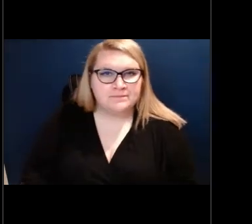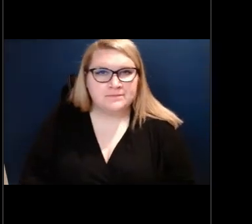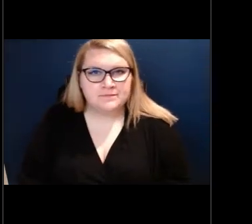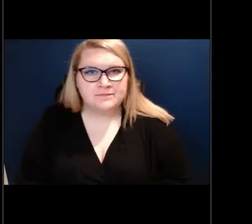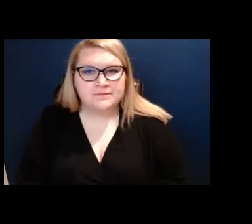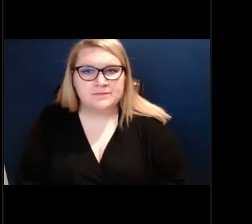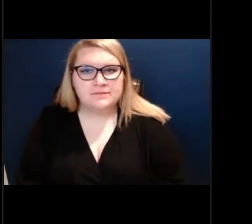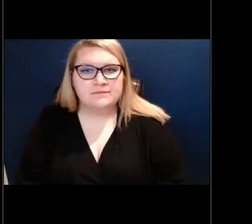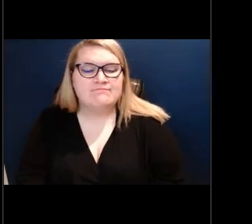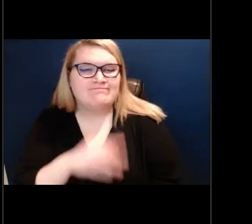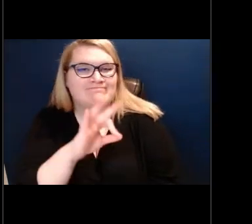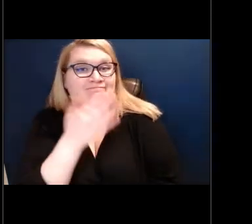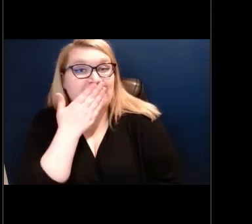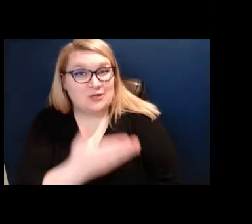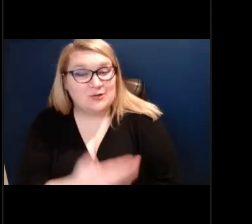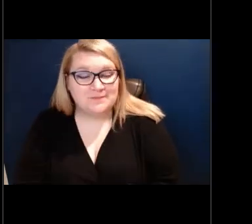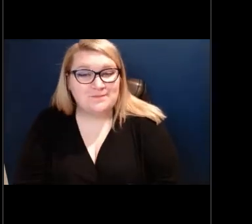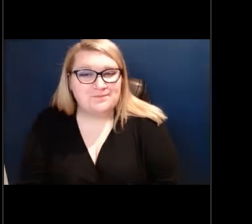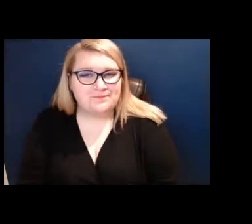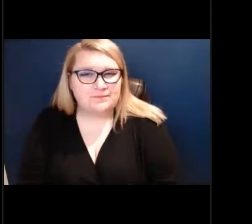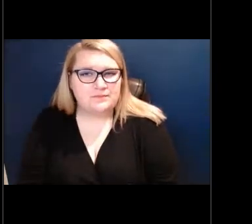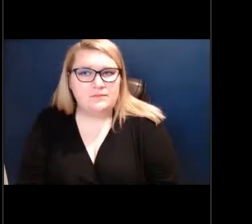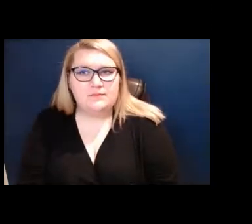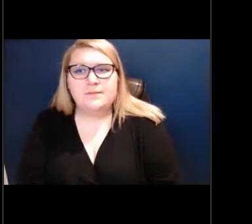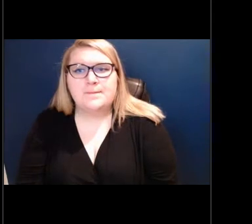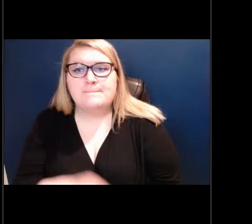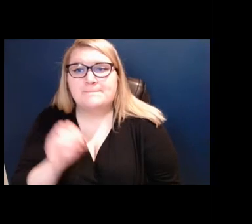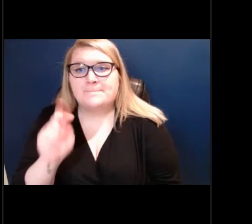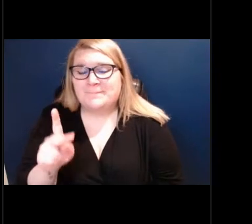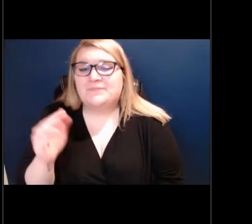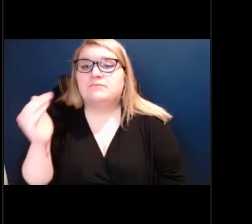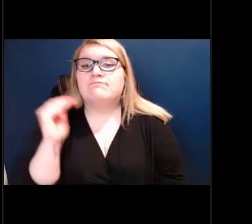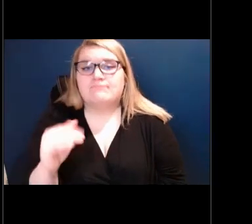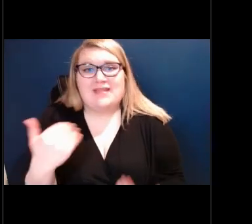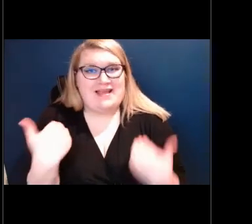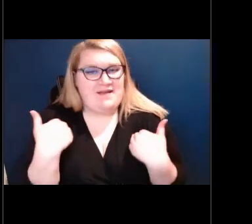[Nicole Bartlett] Perfect, thank you Okay, so yes, we do have some questions here.